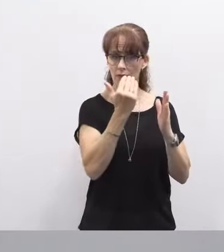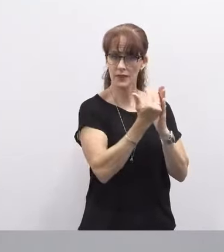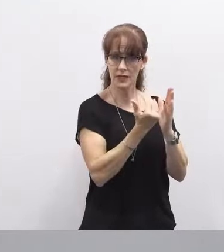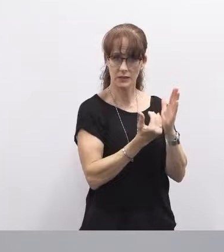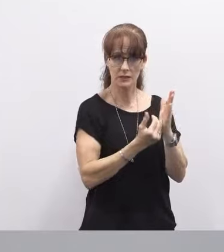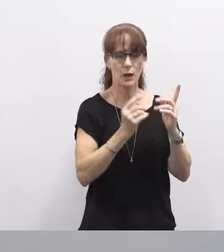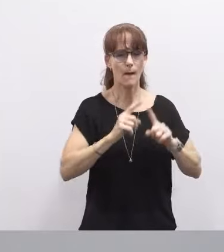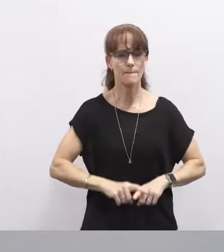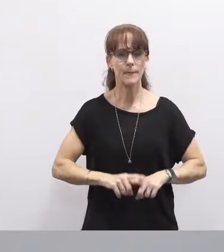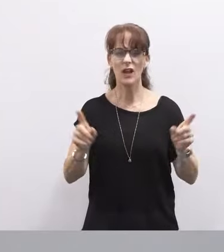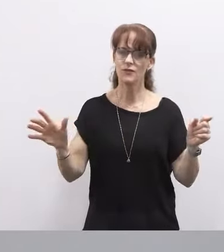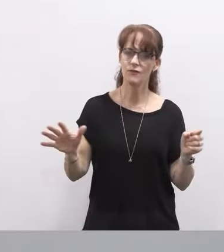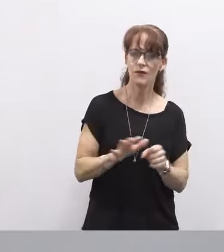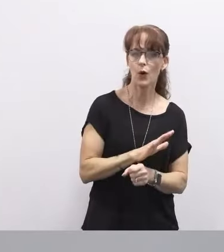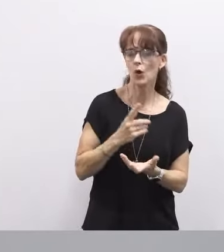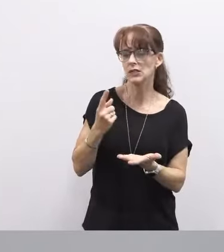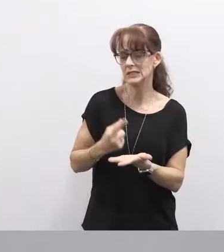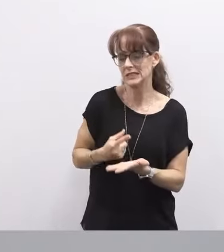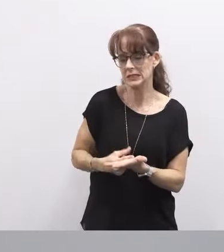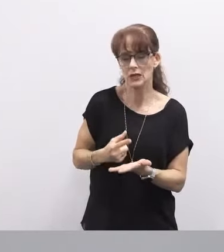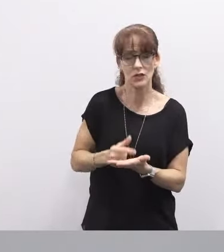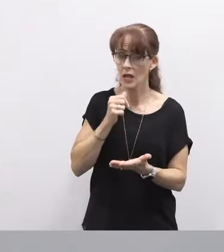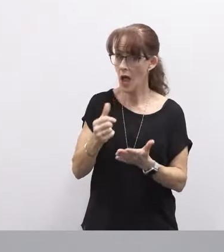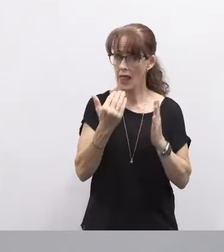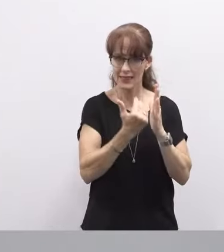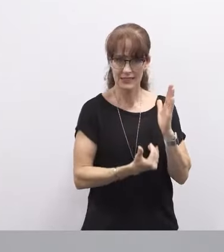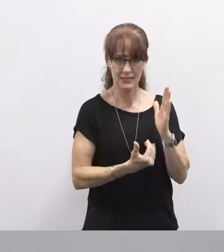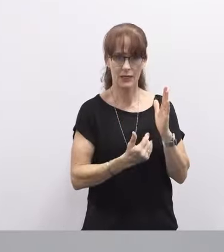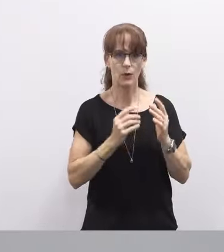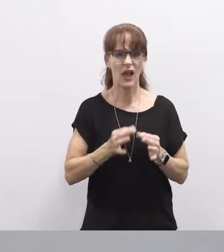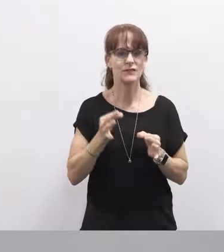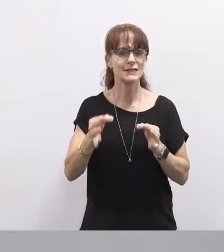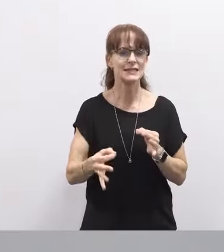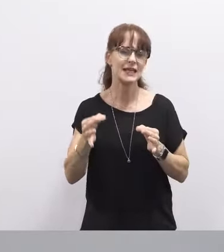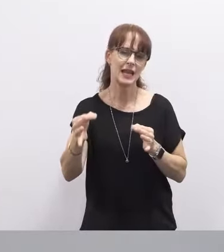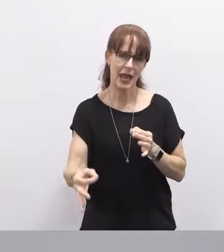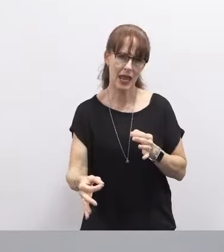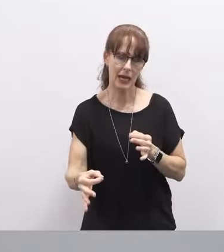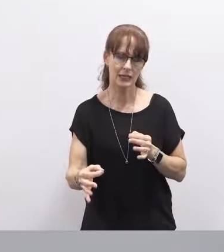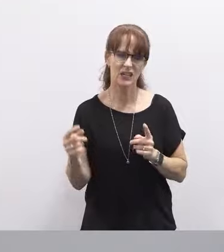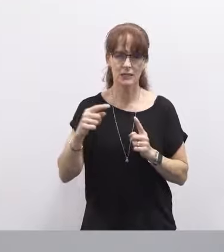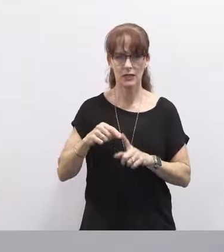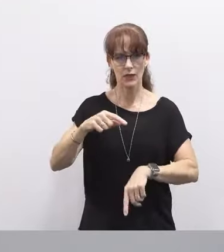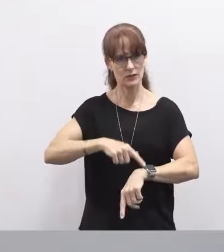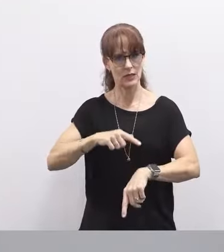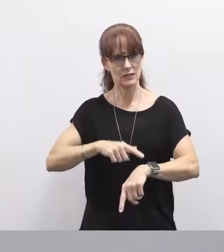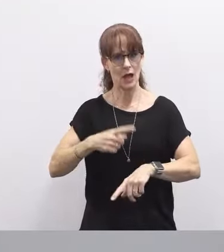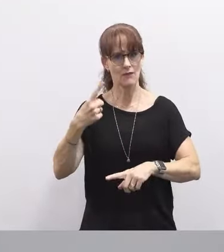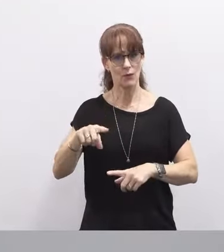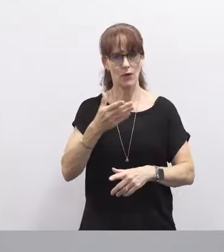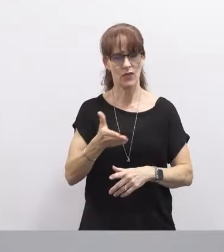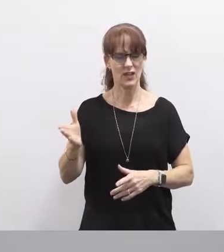However, full discussion on any items not listed on the agenda will have to be delayed until such a time as the item can be publicly posted